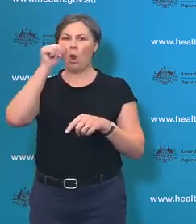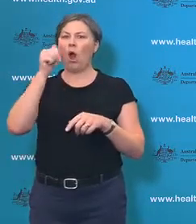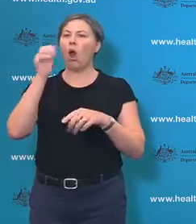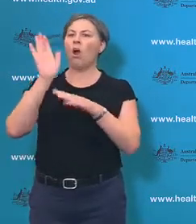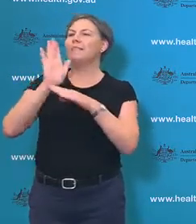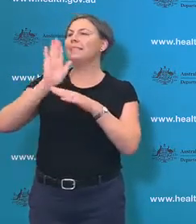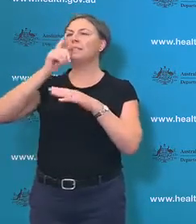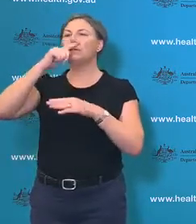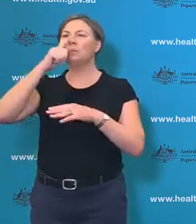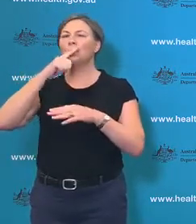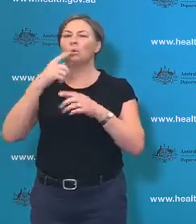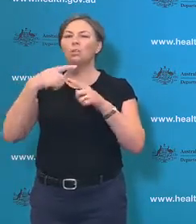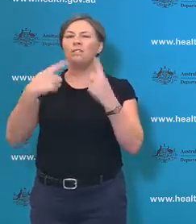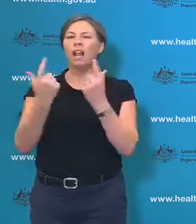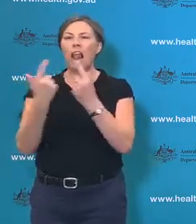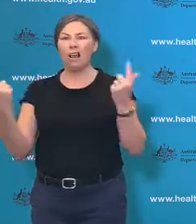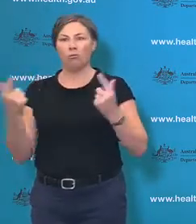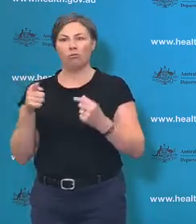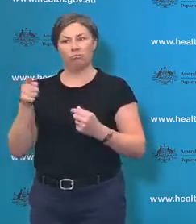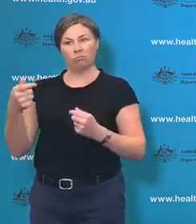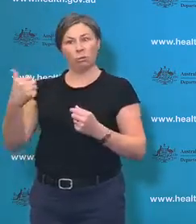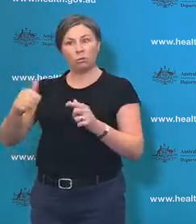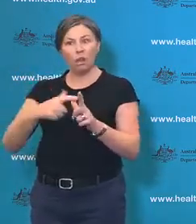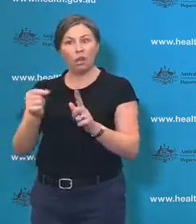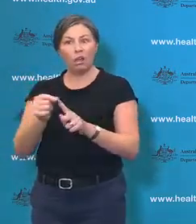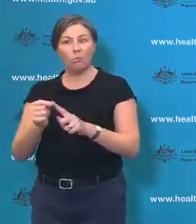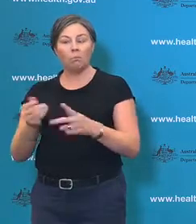about the effectiveness of the app and particularly the effectiveness in